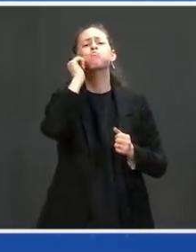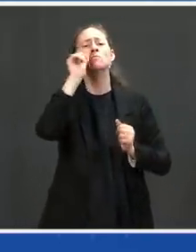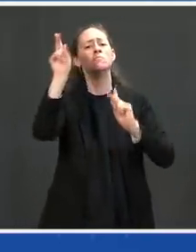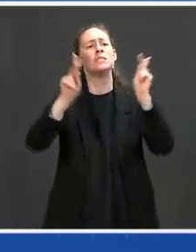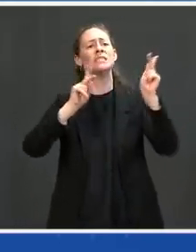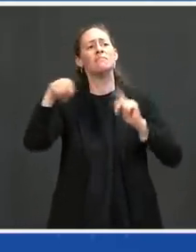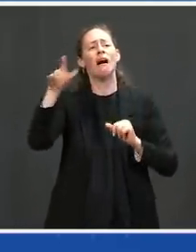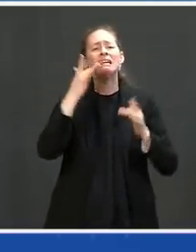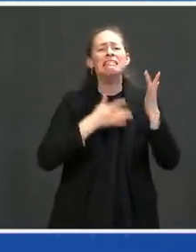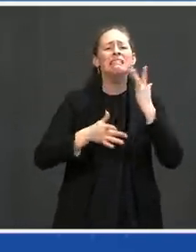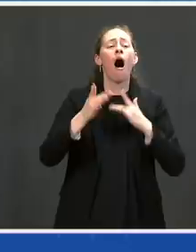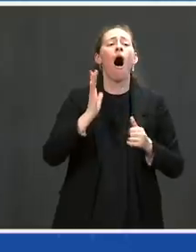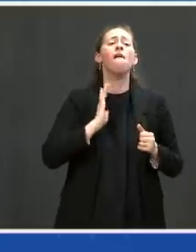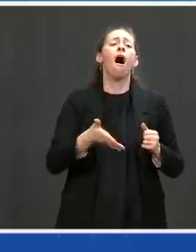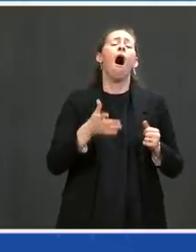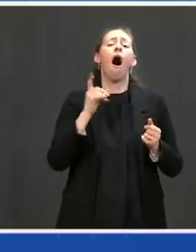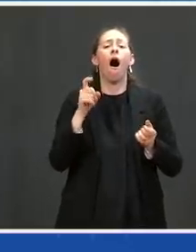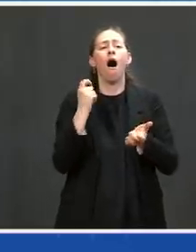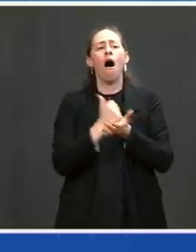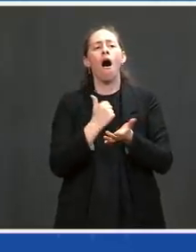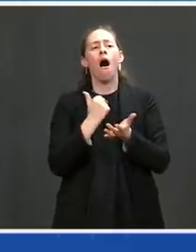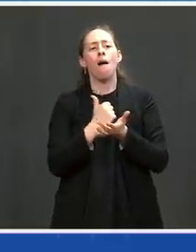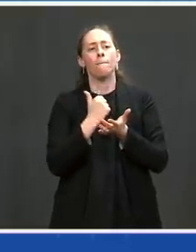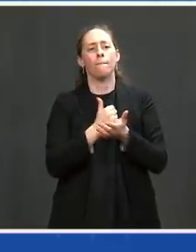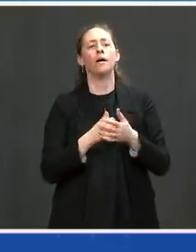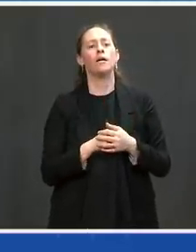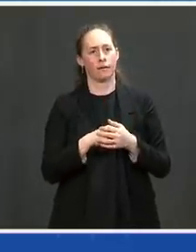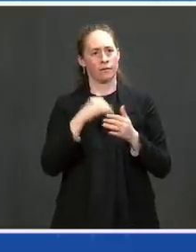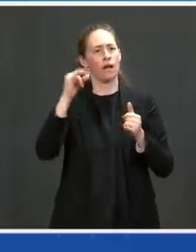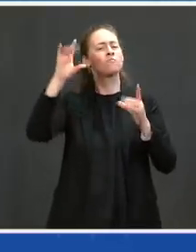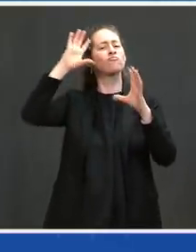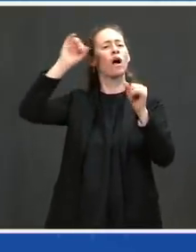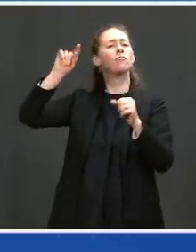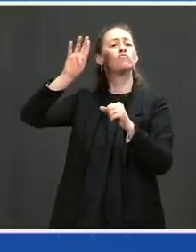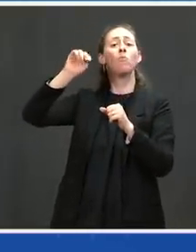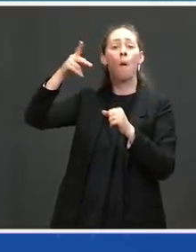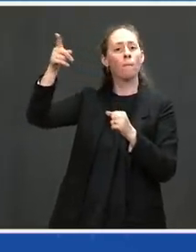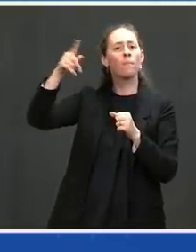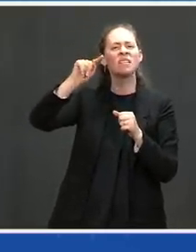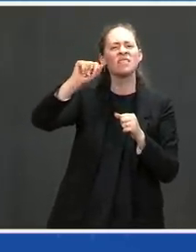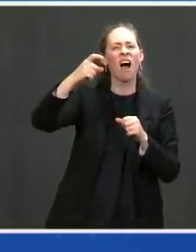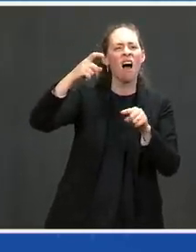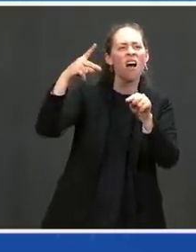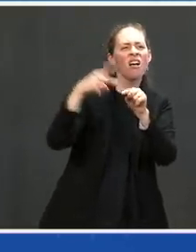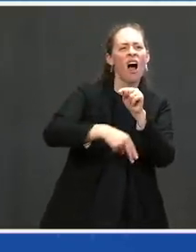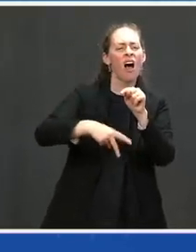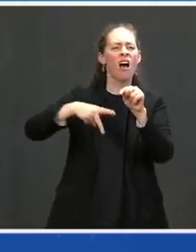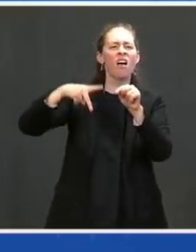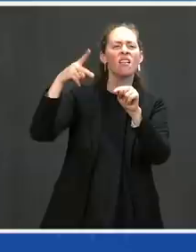Trump tax cut -- 83 percent going to the top 1 percent? Did you hear them talk about that all?